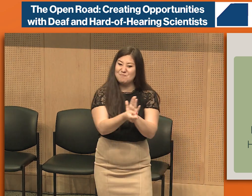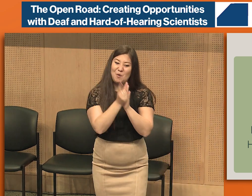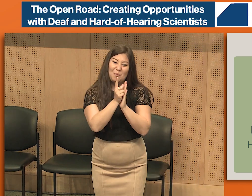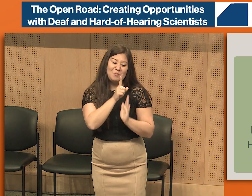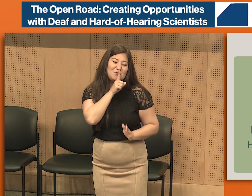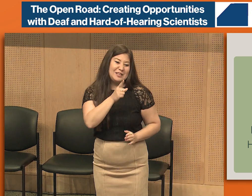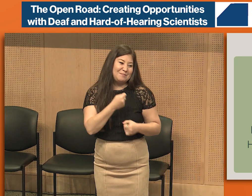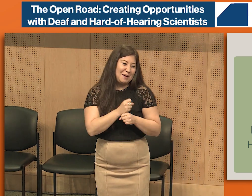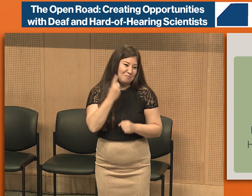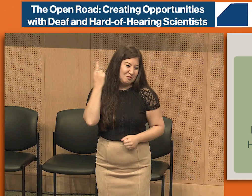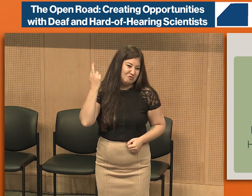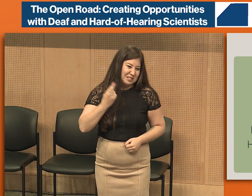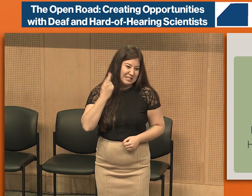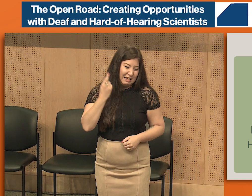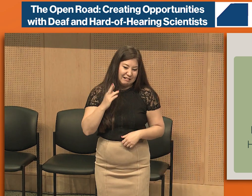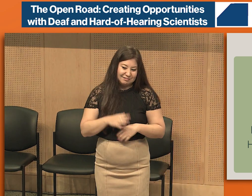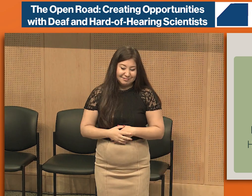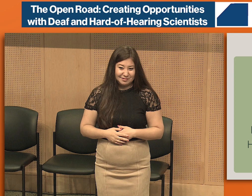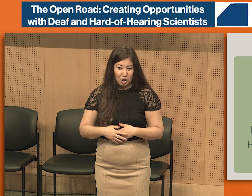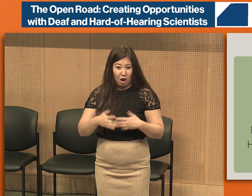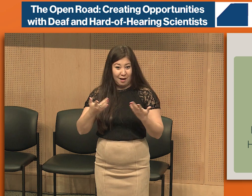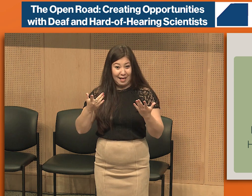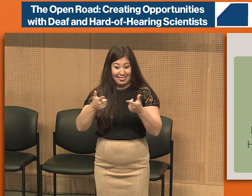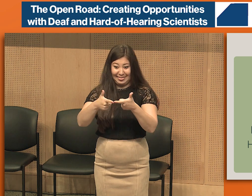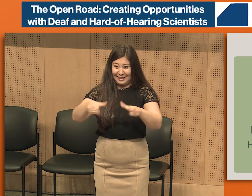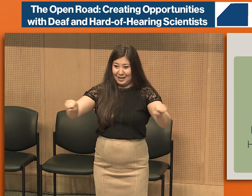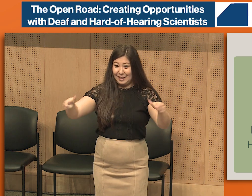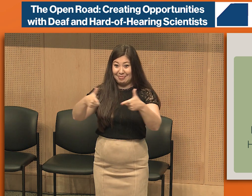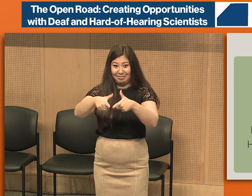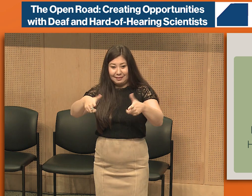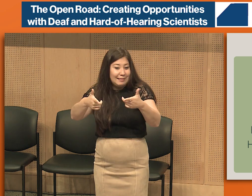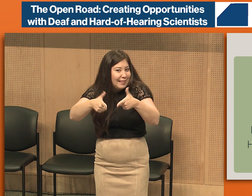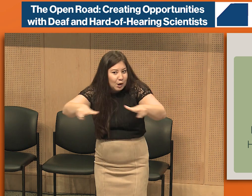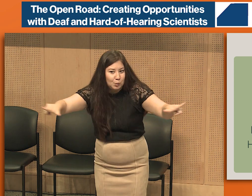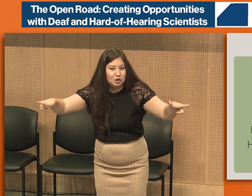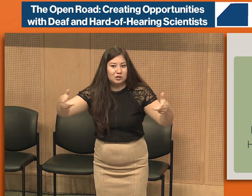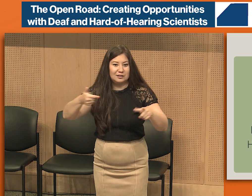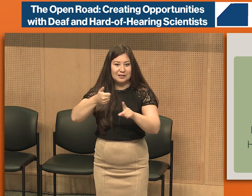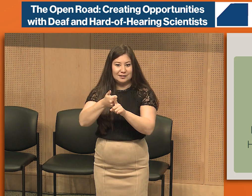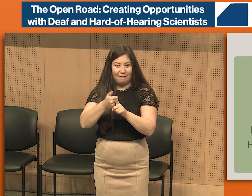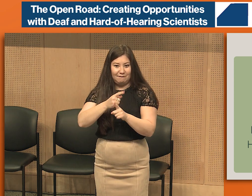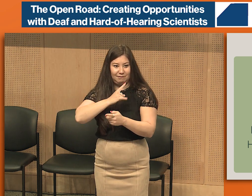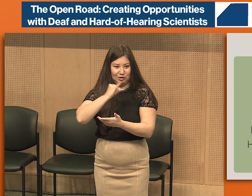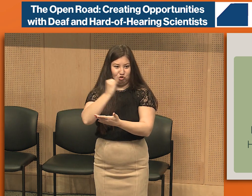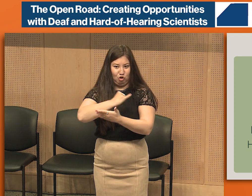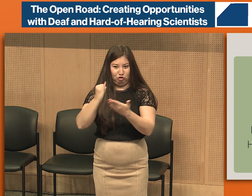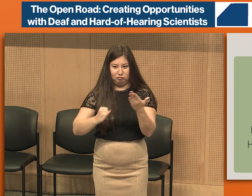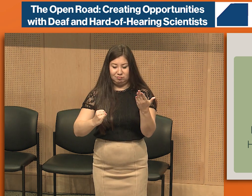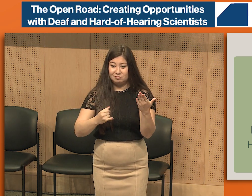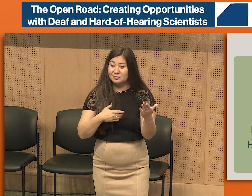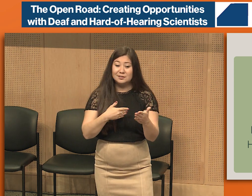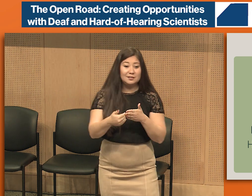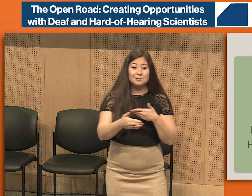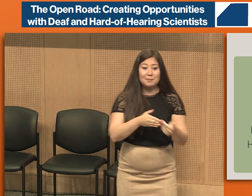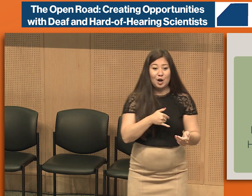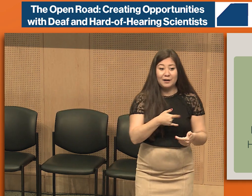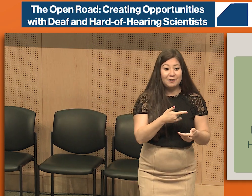So, that was more about language. But honestly, language is art.